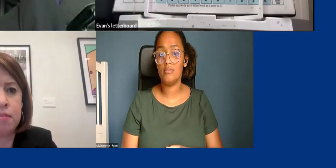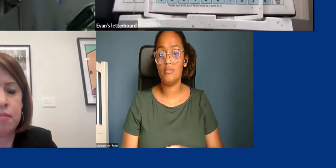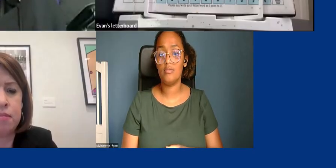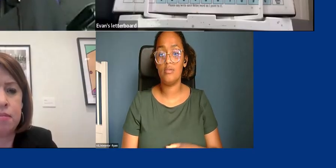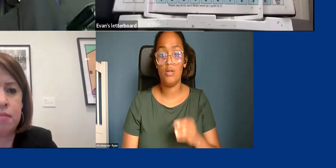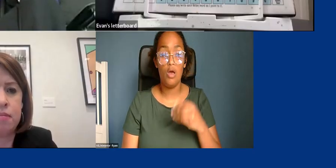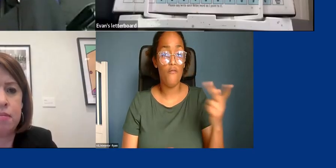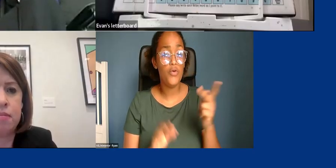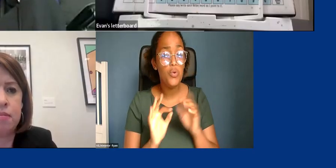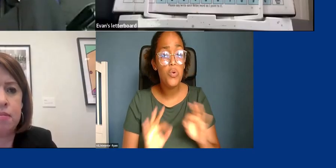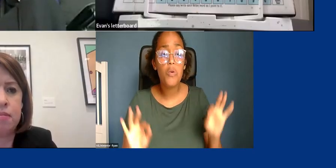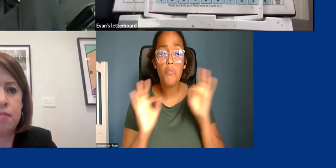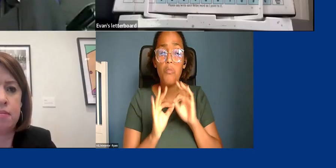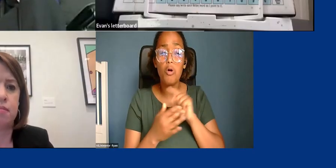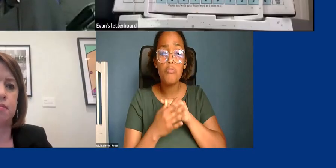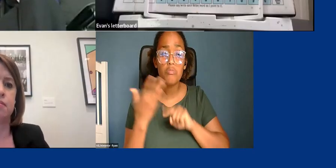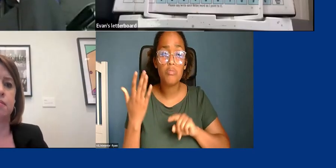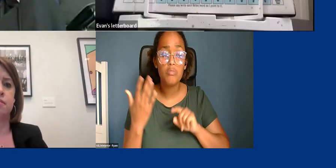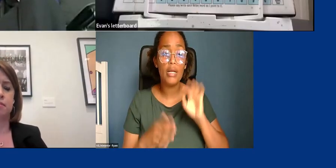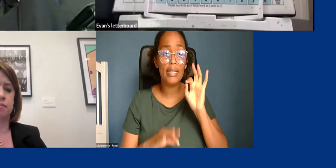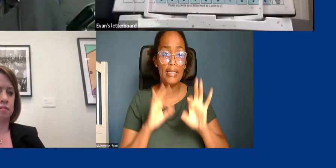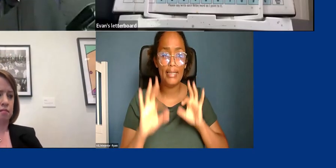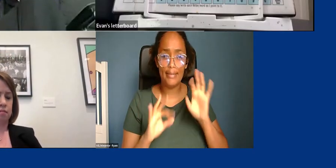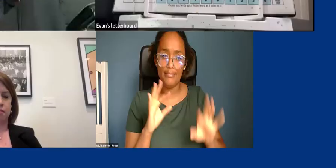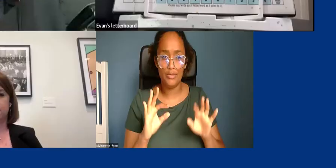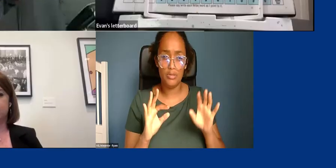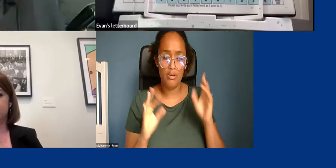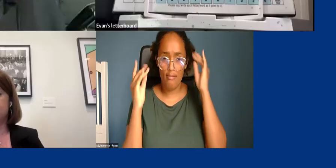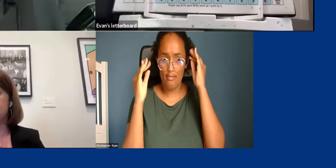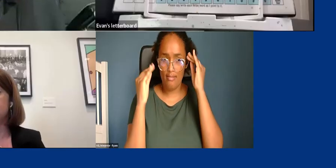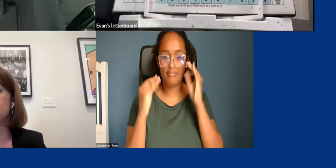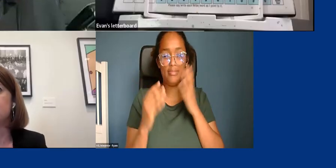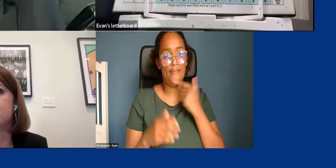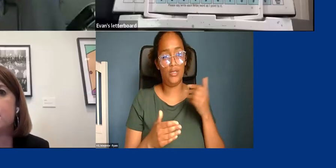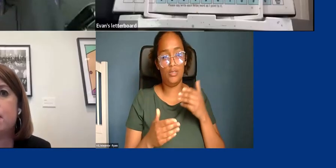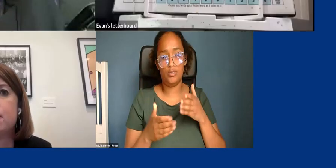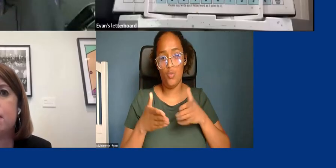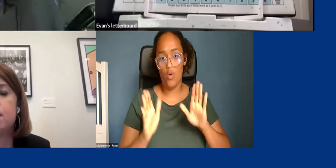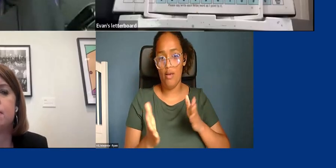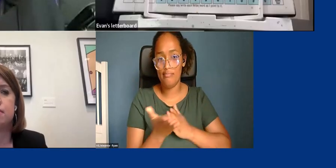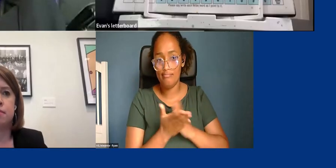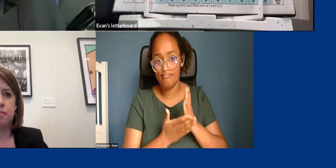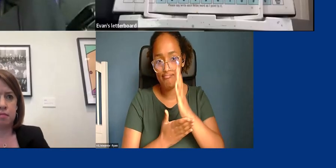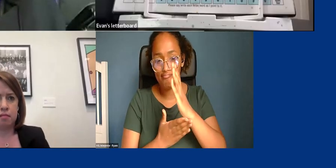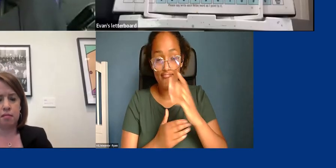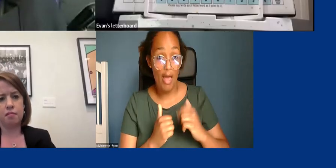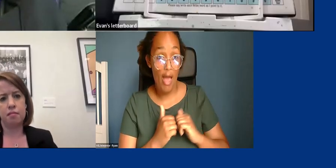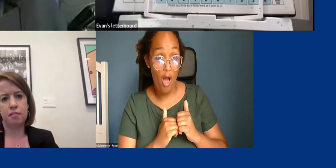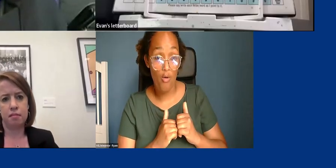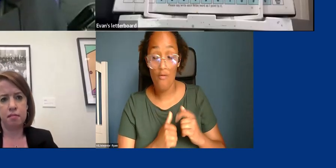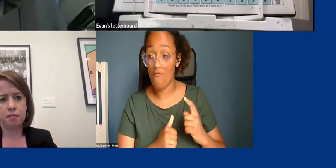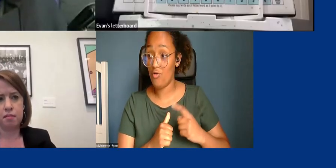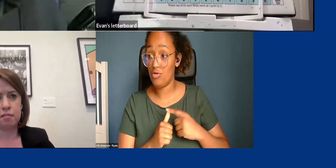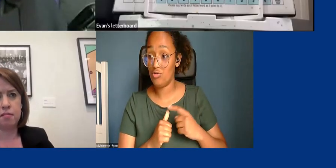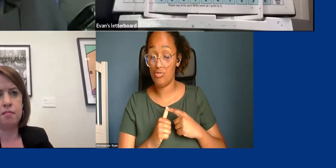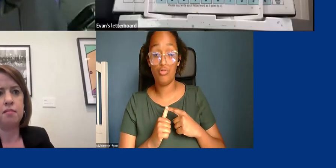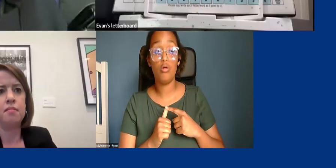is the best way to navigate this. First, practice reading between the lines in digital communication.